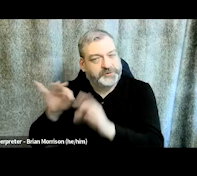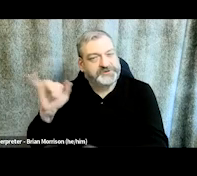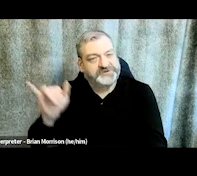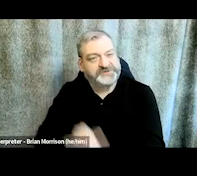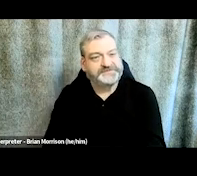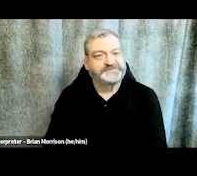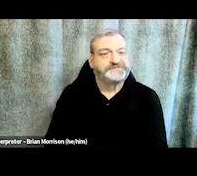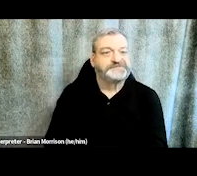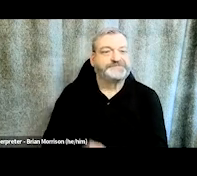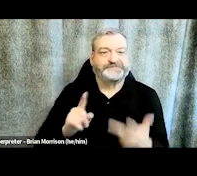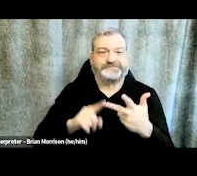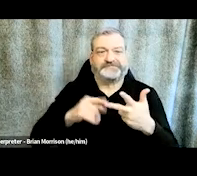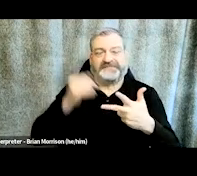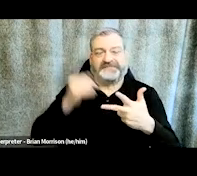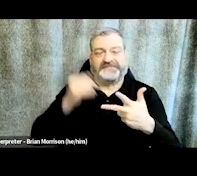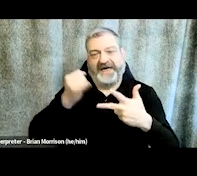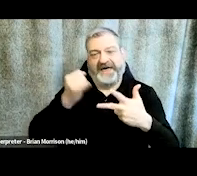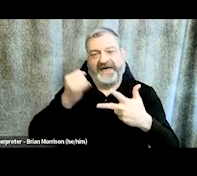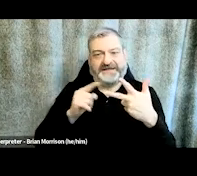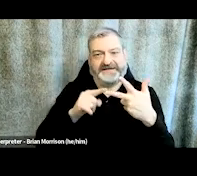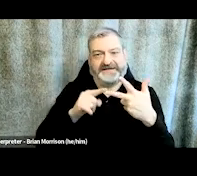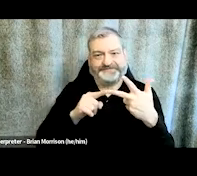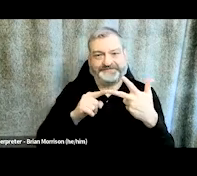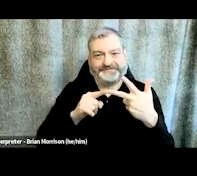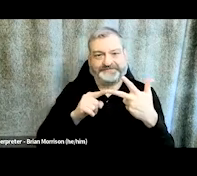And finally, your funders, your board members,